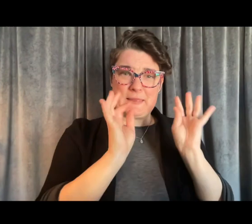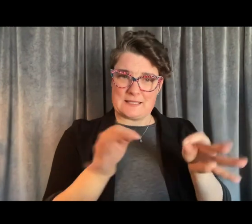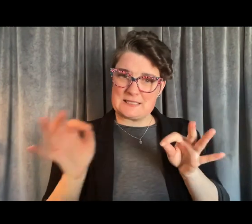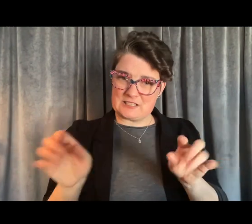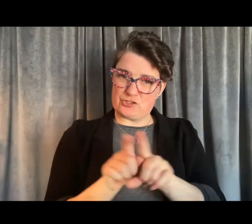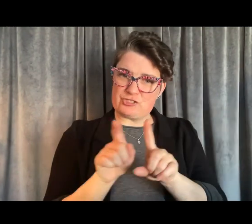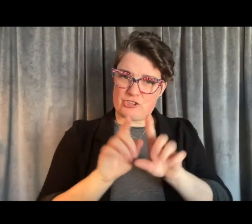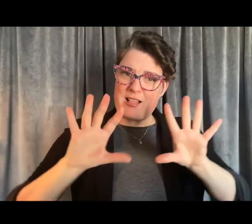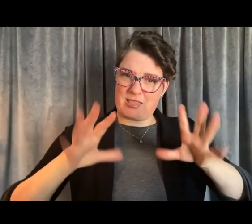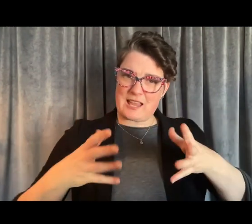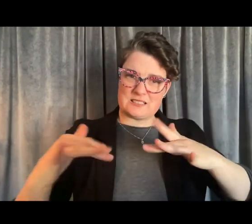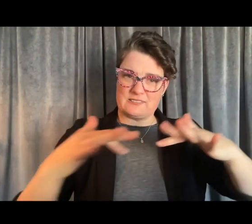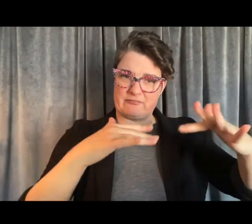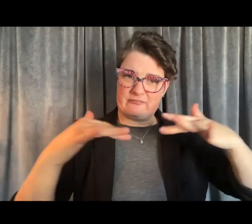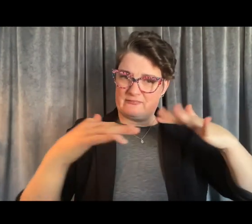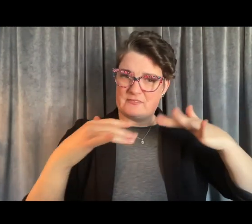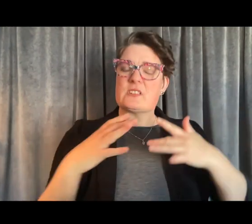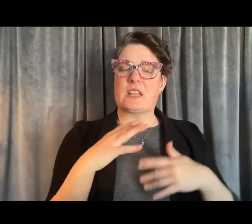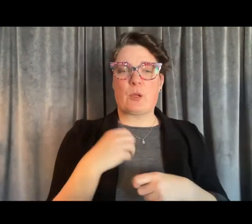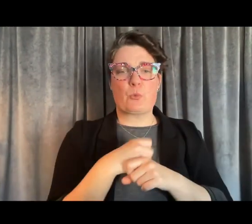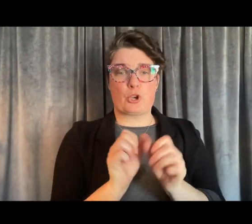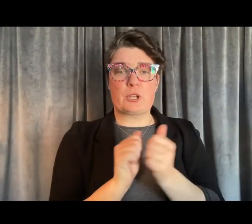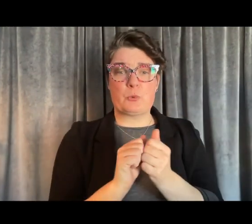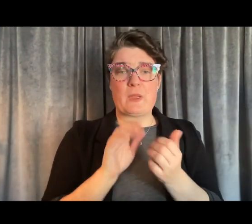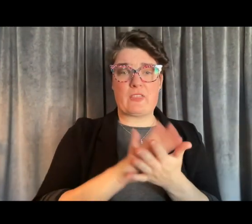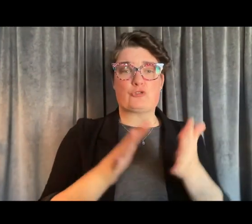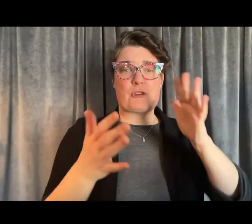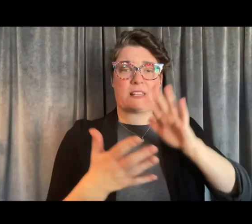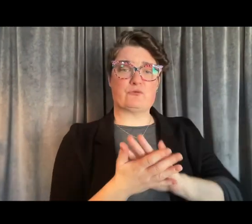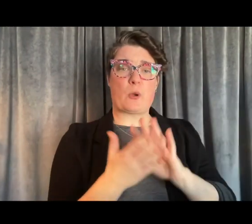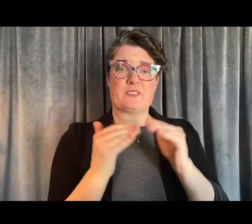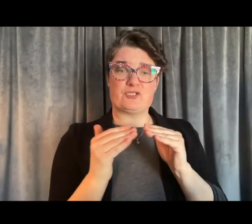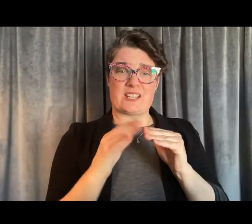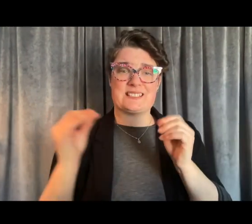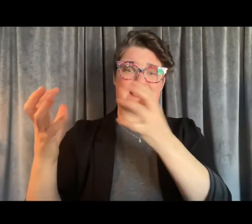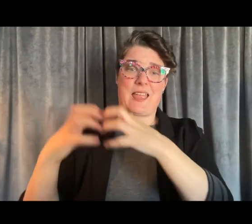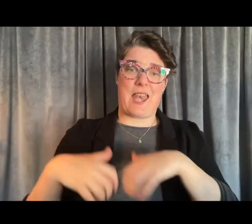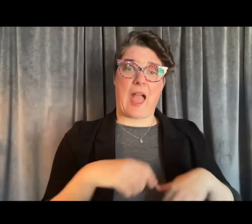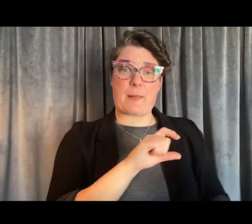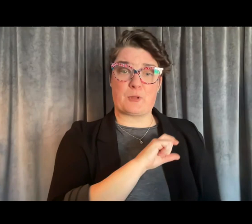working actually with transformative justice and abolitionism, and it's